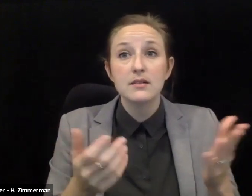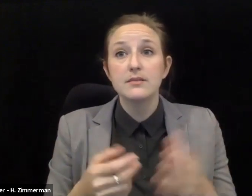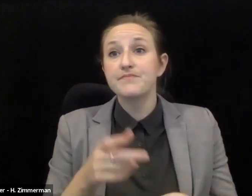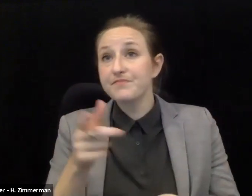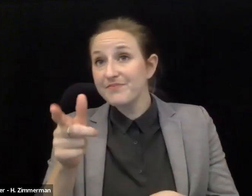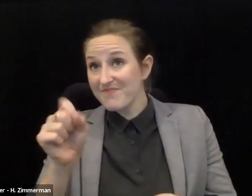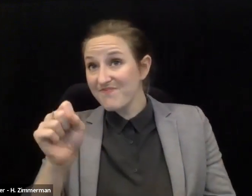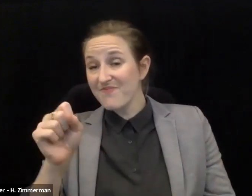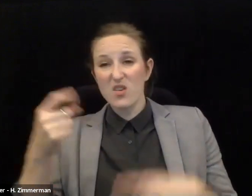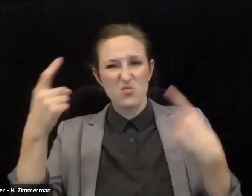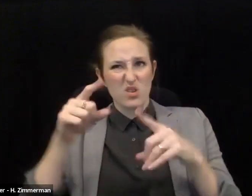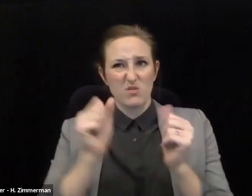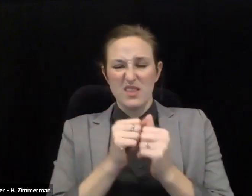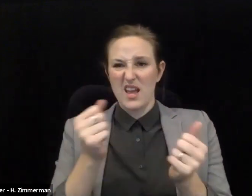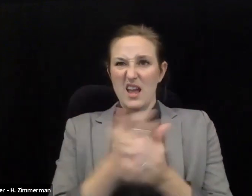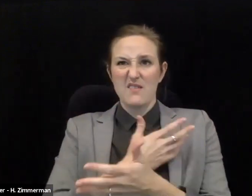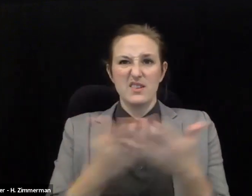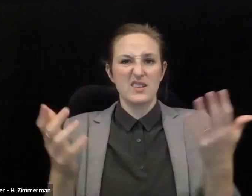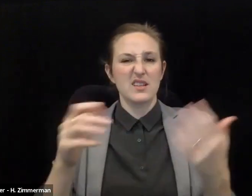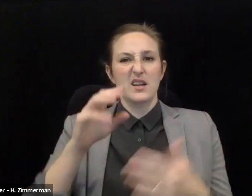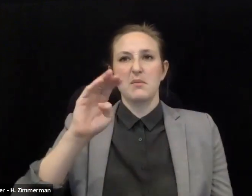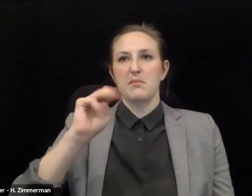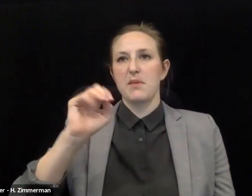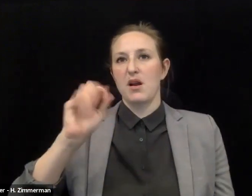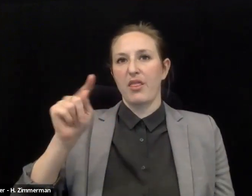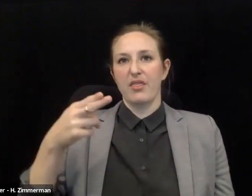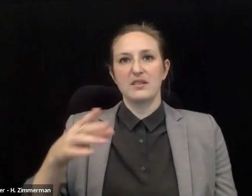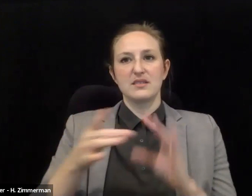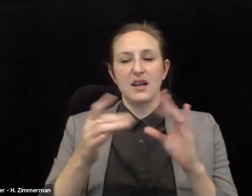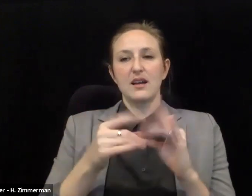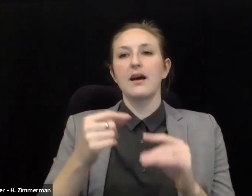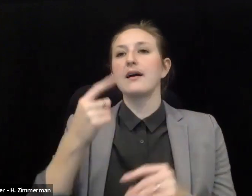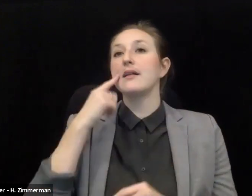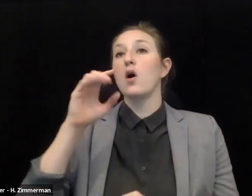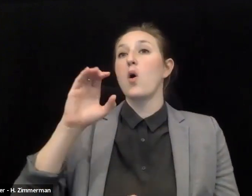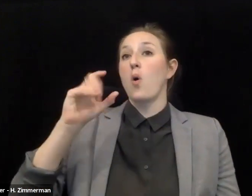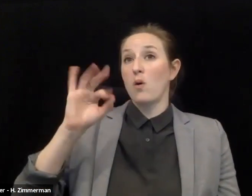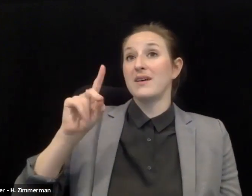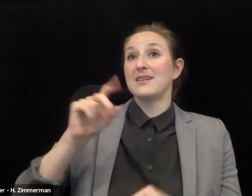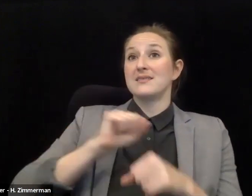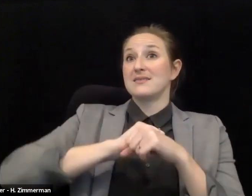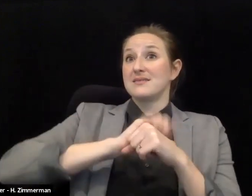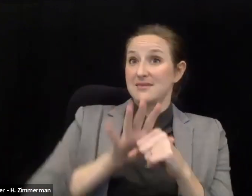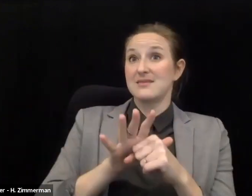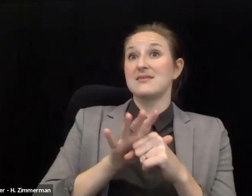agree with everything Meredith said I think COVID has really forced us to take a step back from the